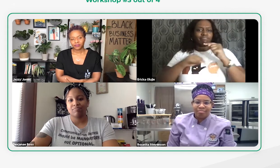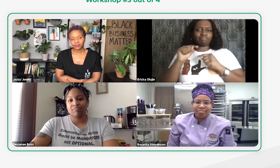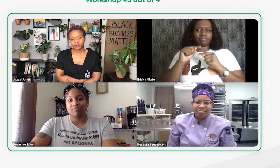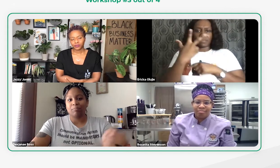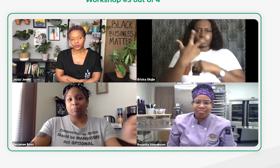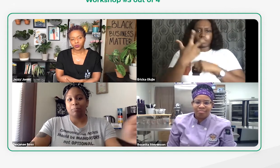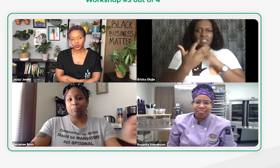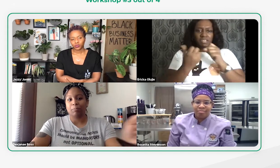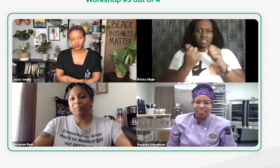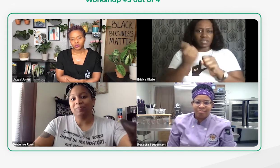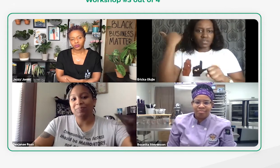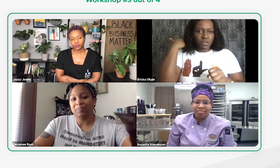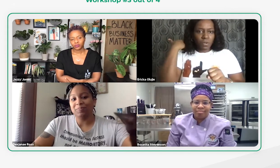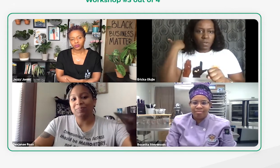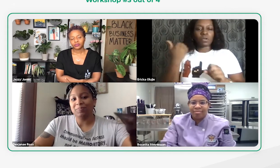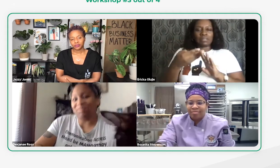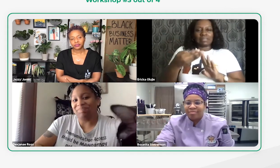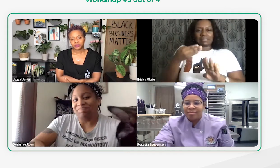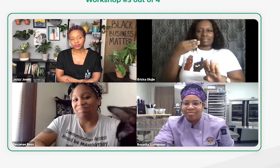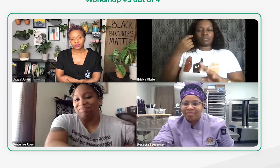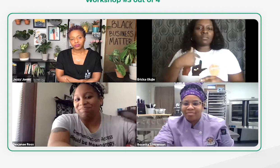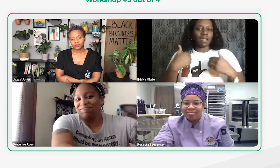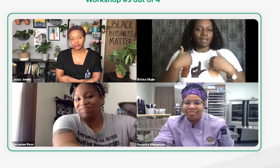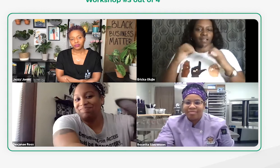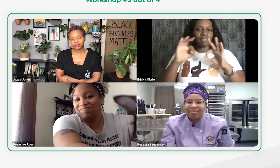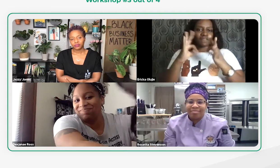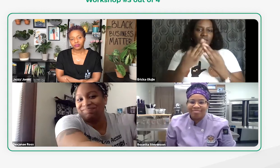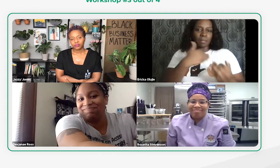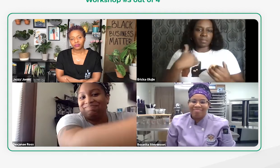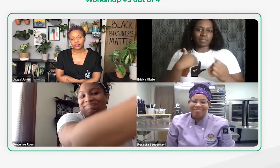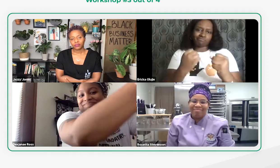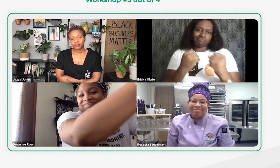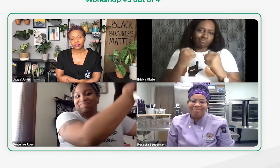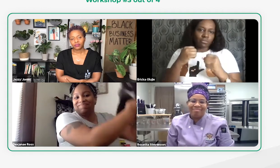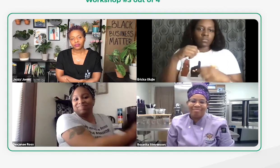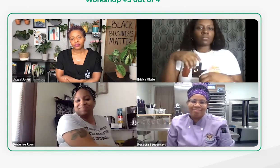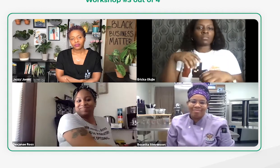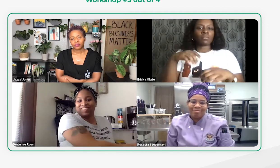and I wanted to go ahead and start from the beginning of the times of starting this business.